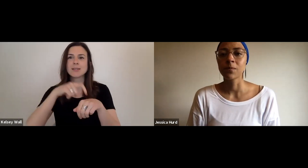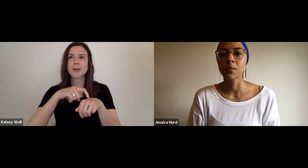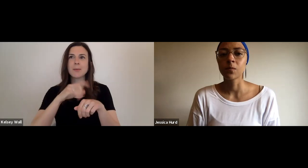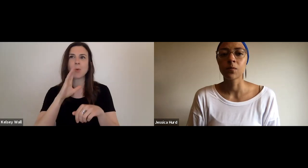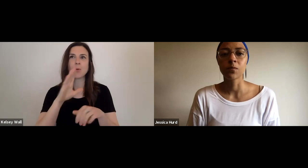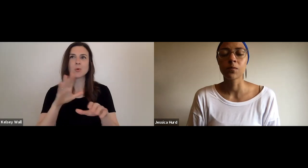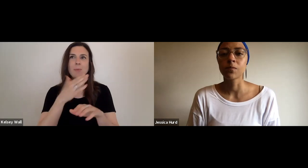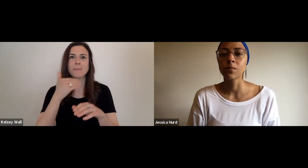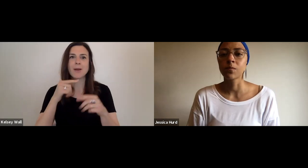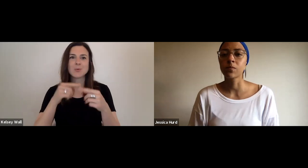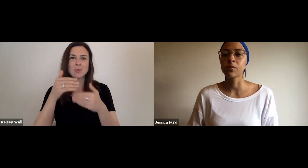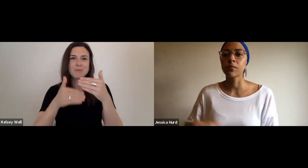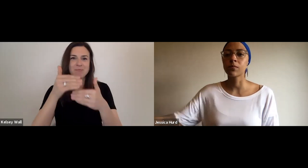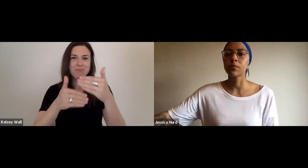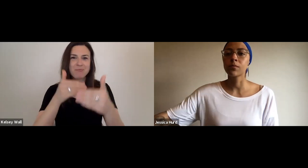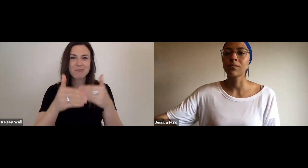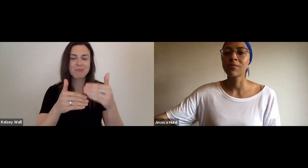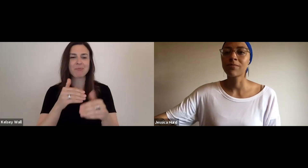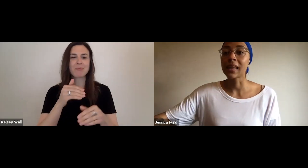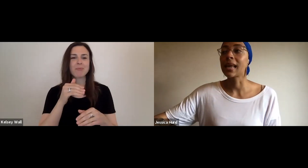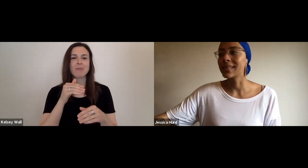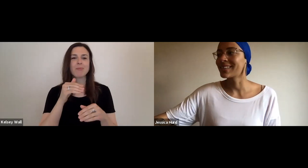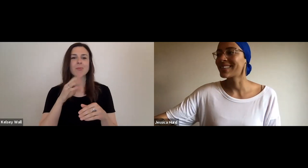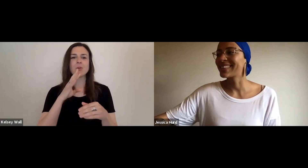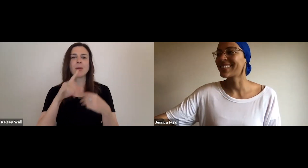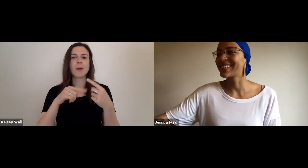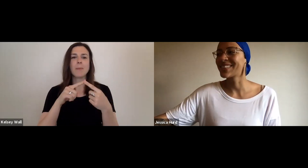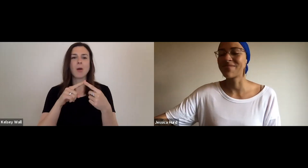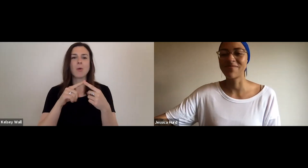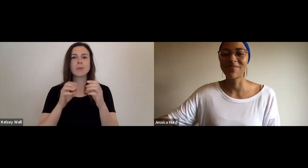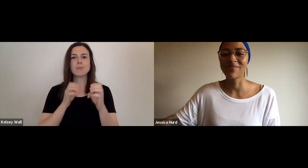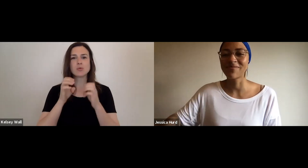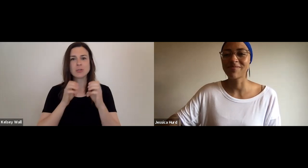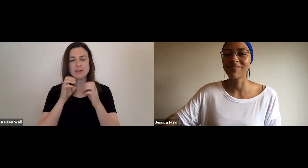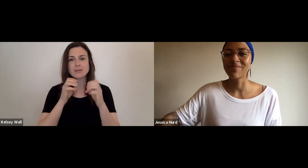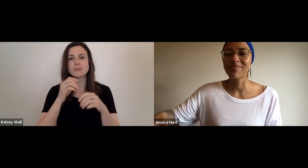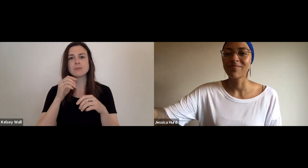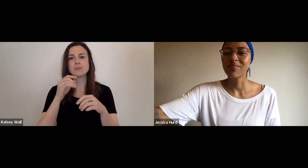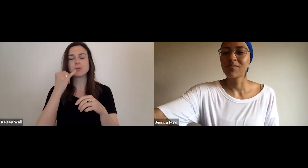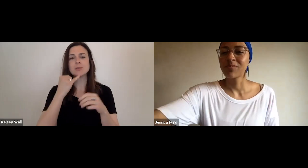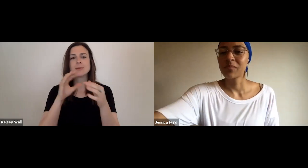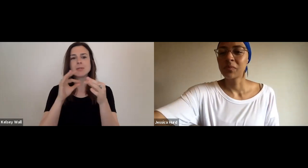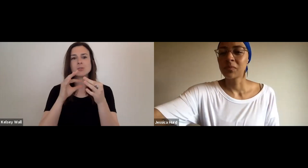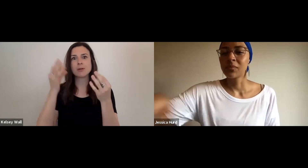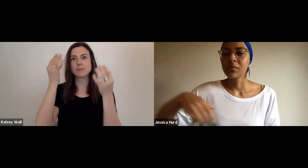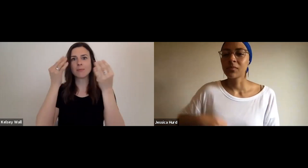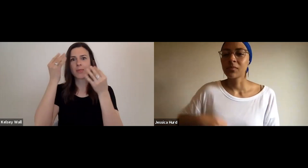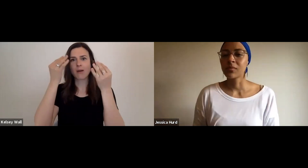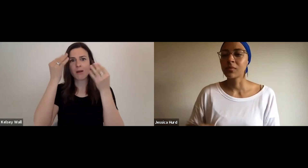Thank you, Jessica. So, during this part, I want to talk about, like, kind of managing some of our emotions and what we can do that.